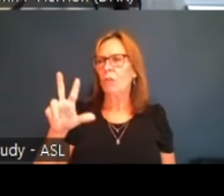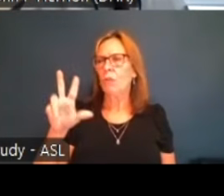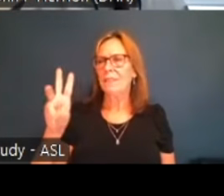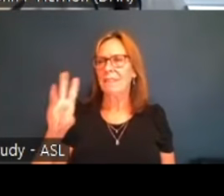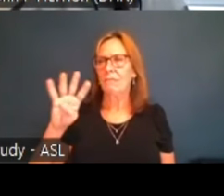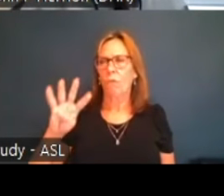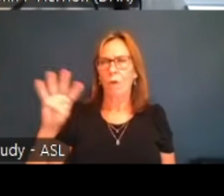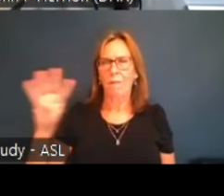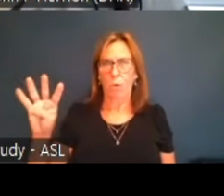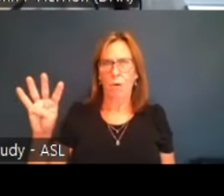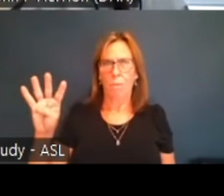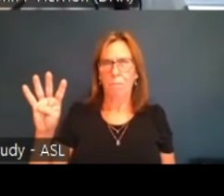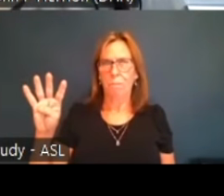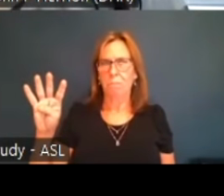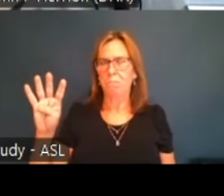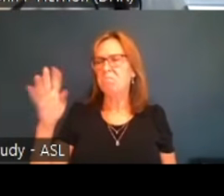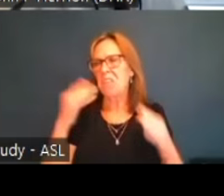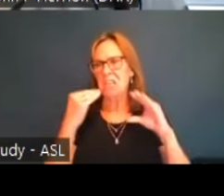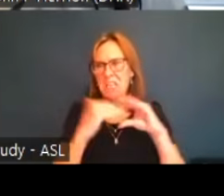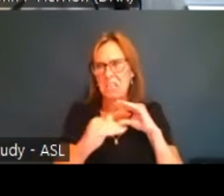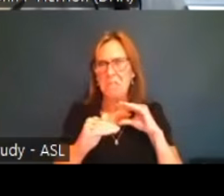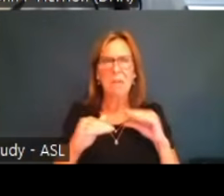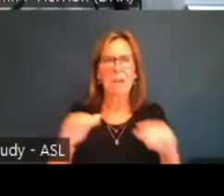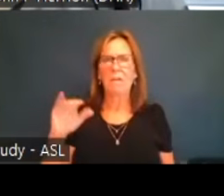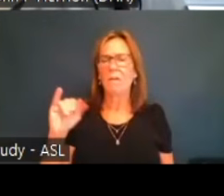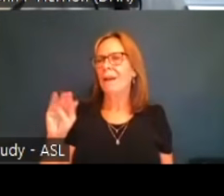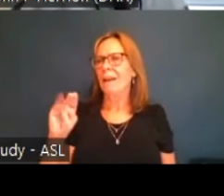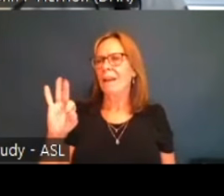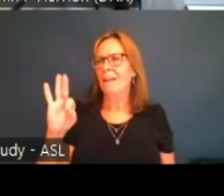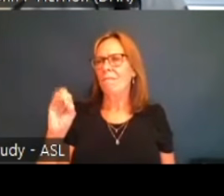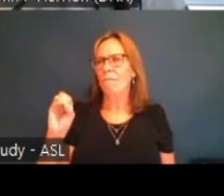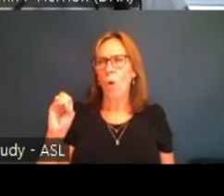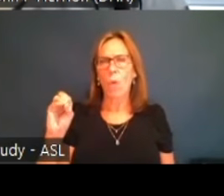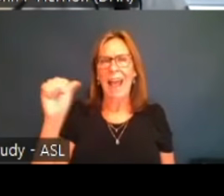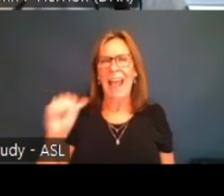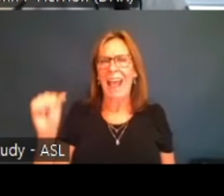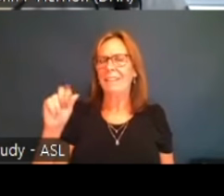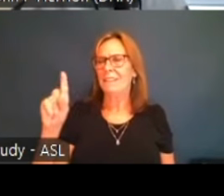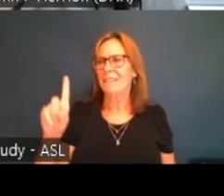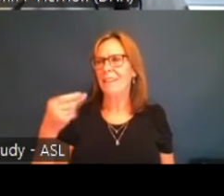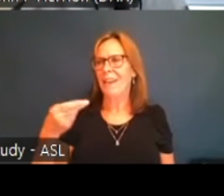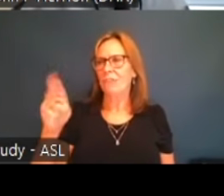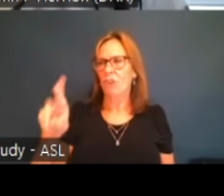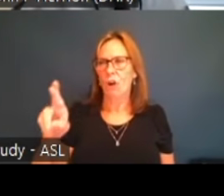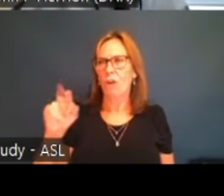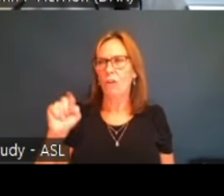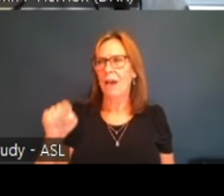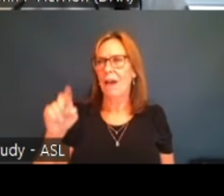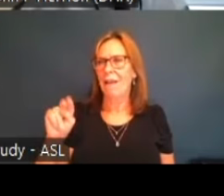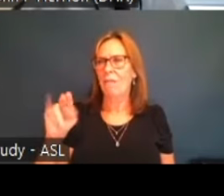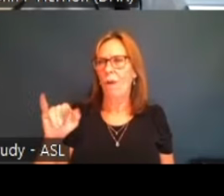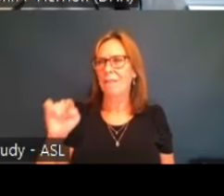We have an e-mail address which is info@dhr,ny,gov,